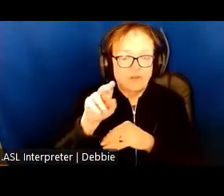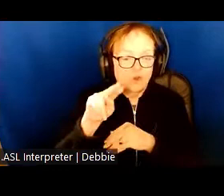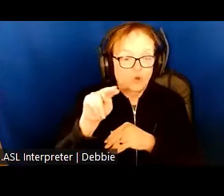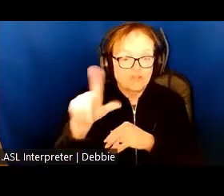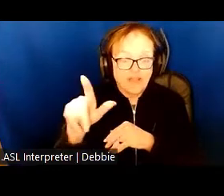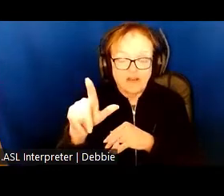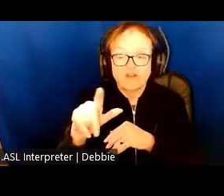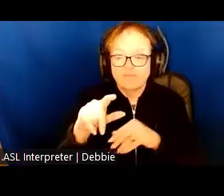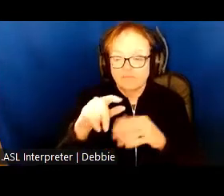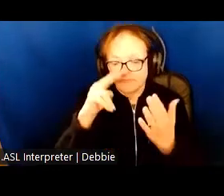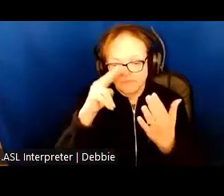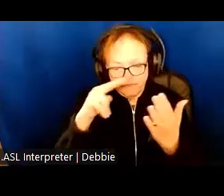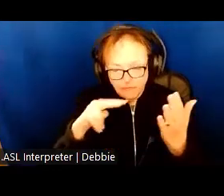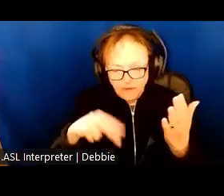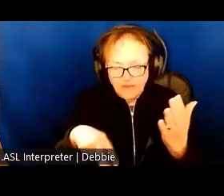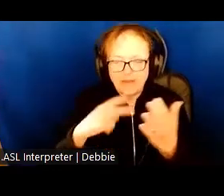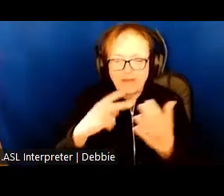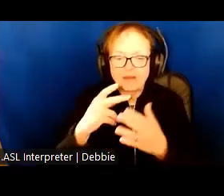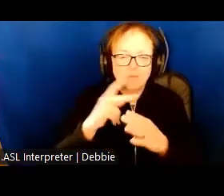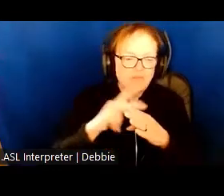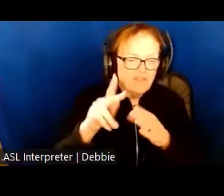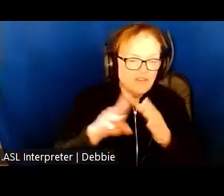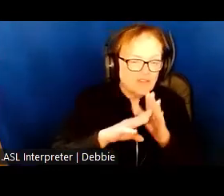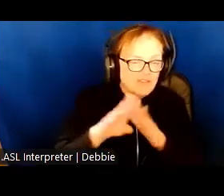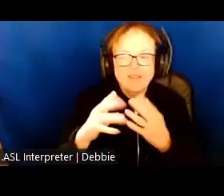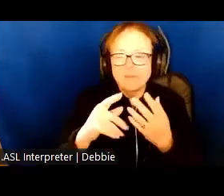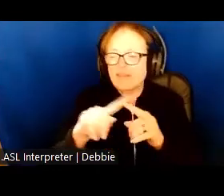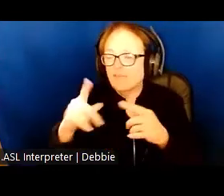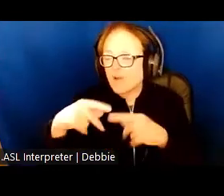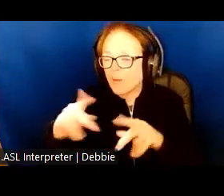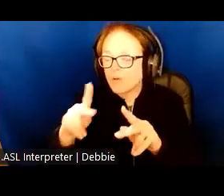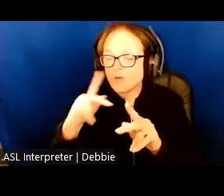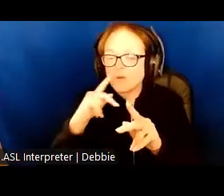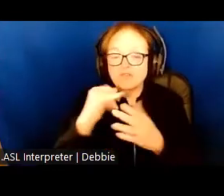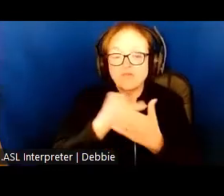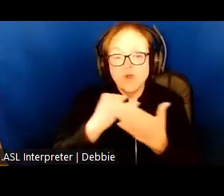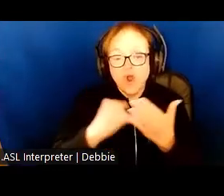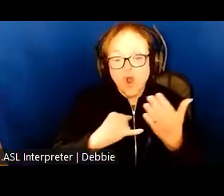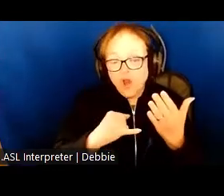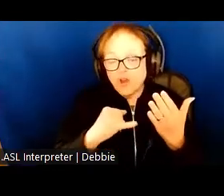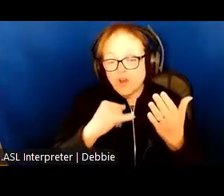professional development, and many other opportunities for artists and arts organizations regardless